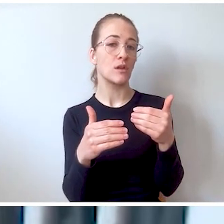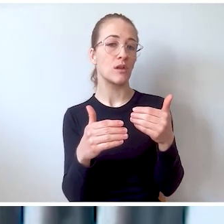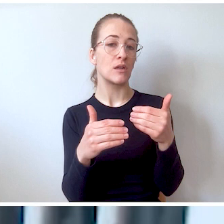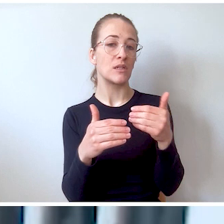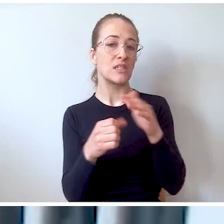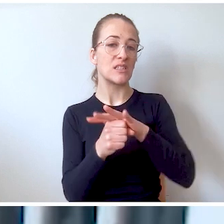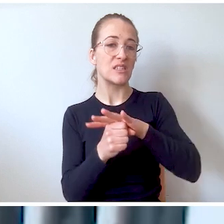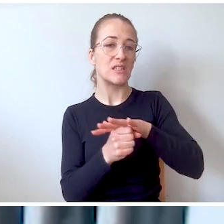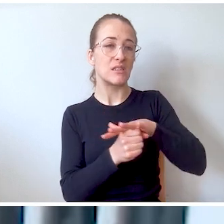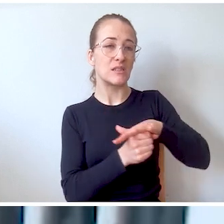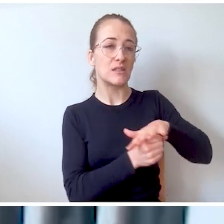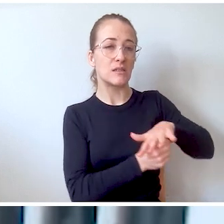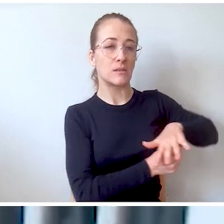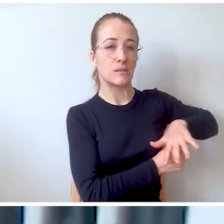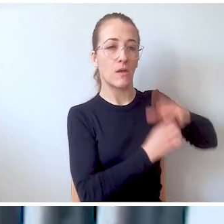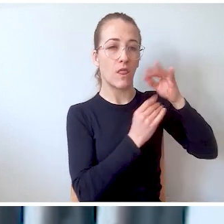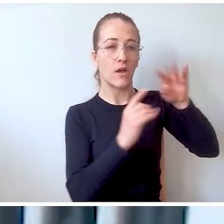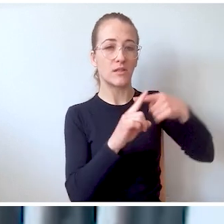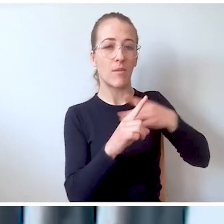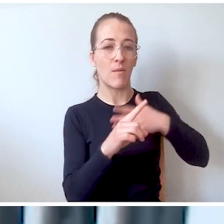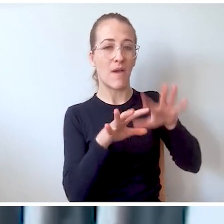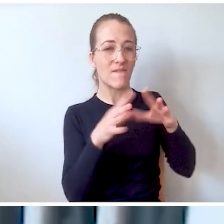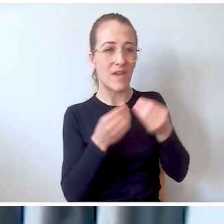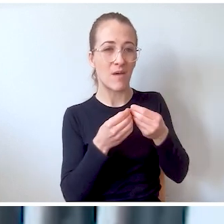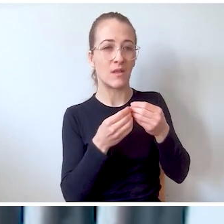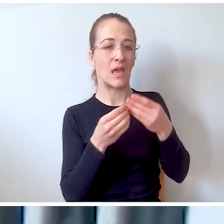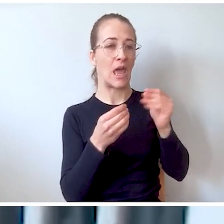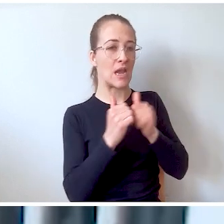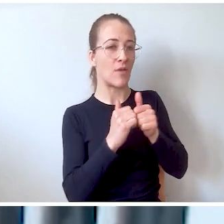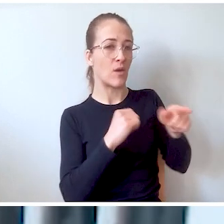suppressed thoughts about how deeply affected my family was